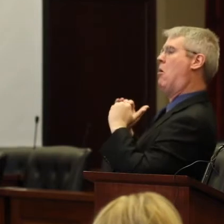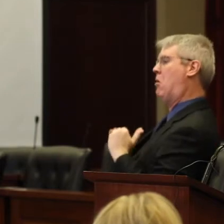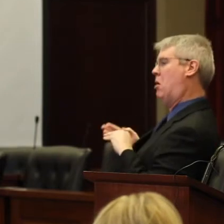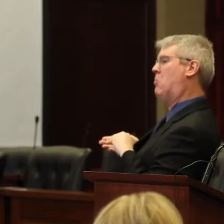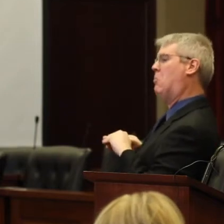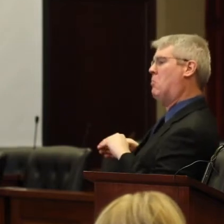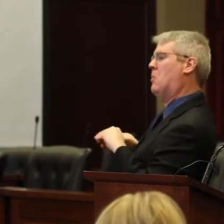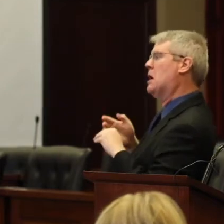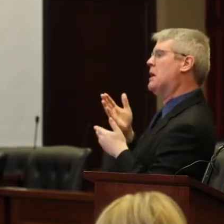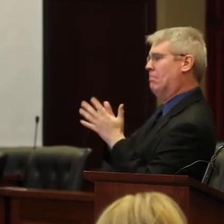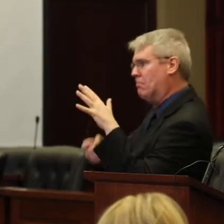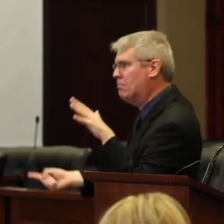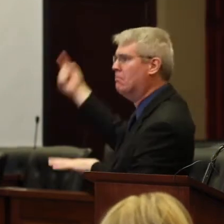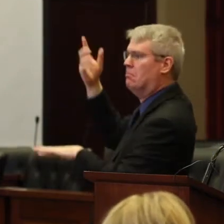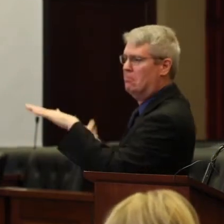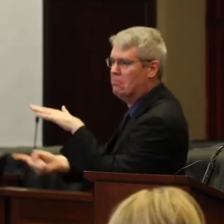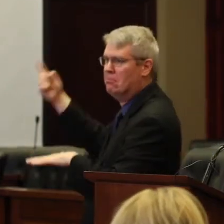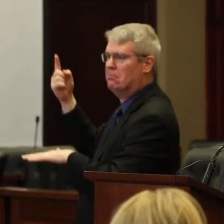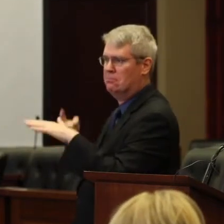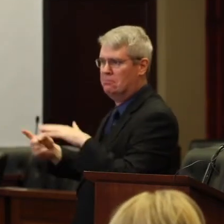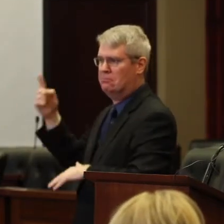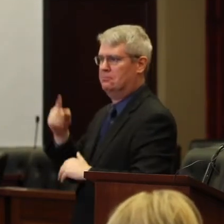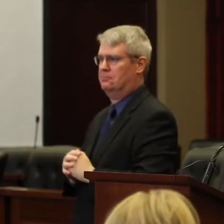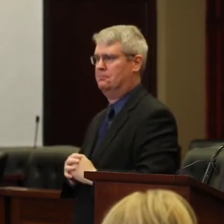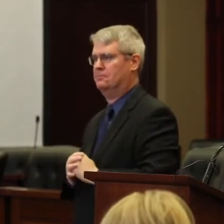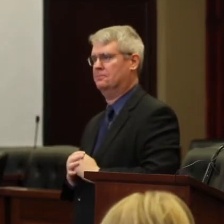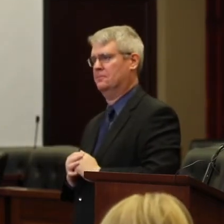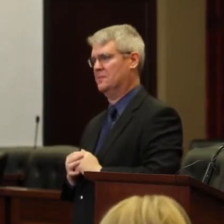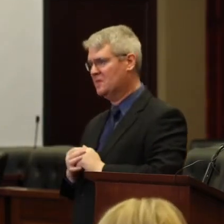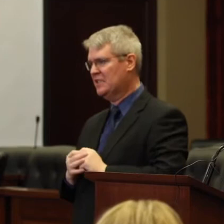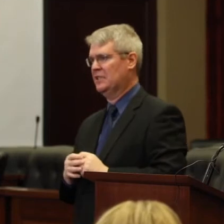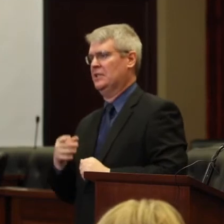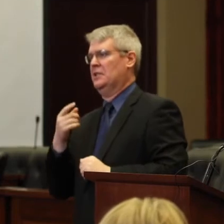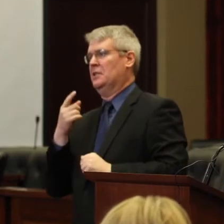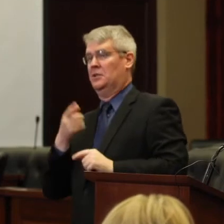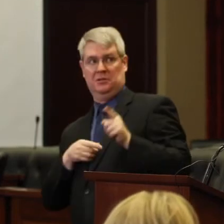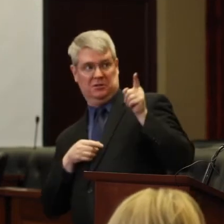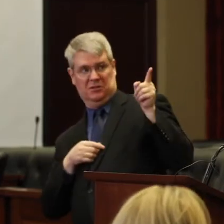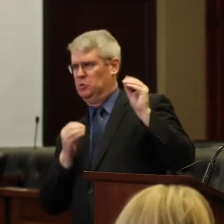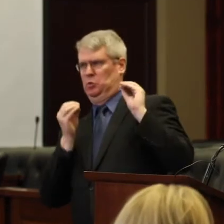What's not shown in our metrics and I urge you to go check our website, is you can see though, we are seeing a rise in hospitalization